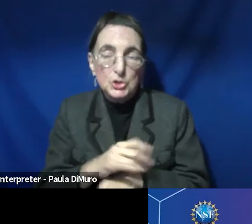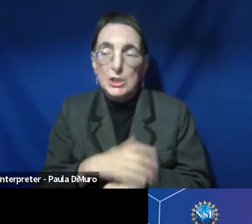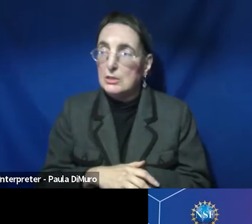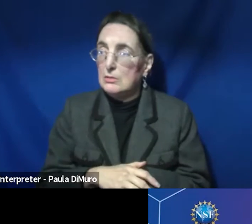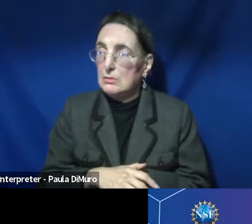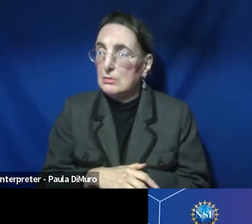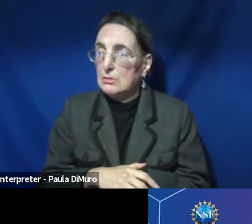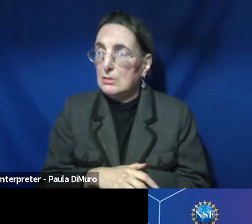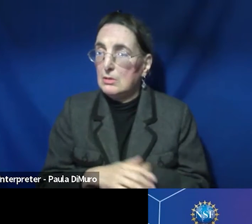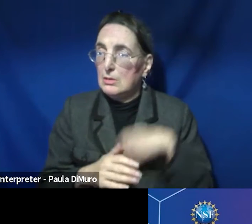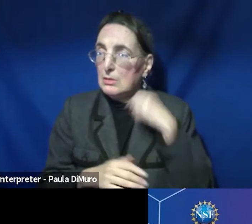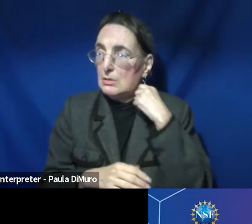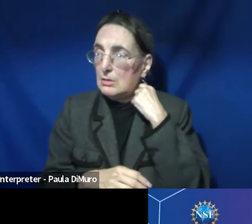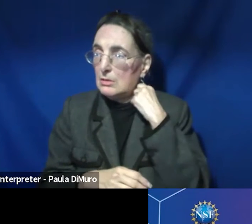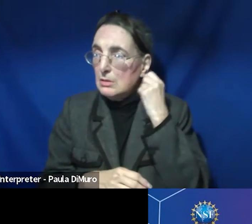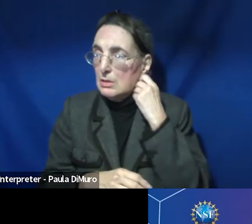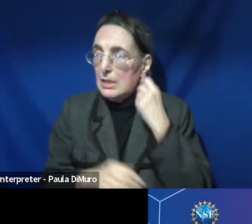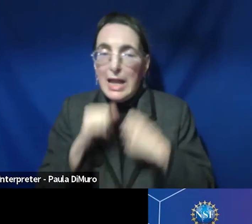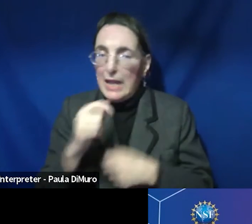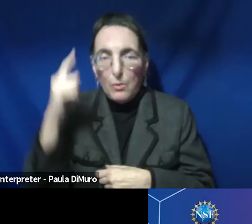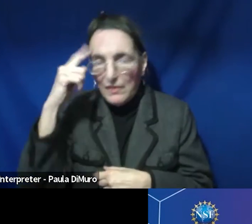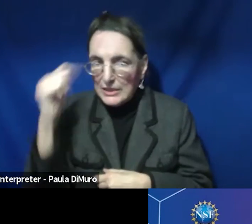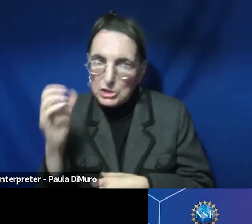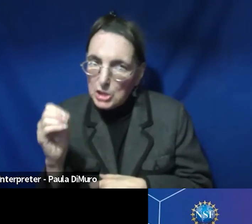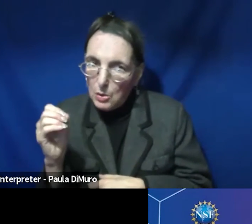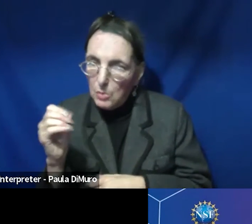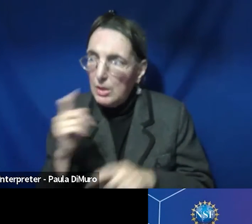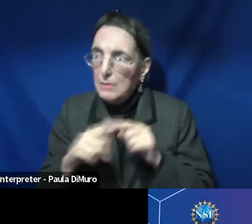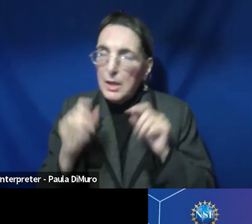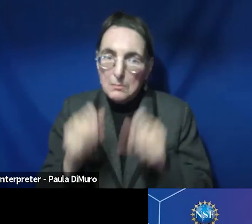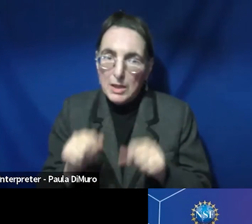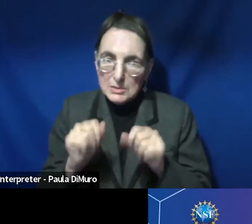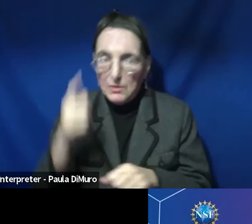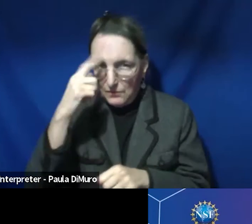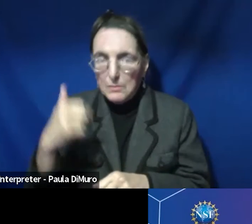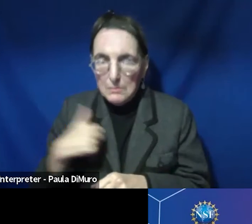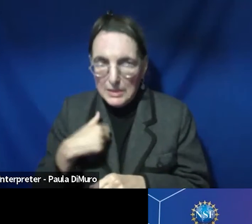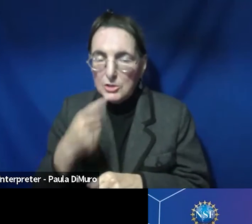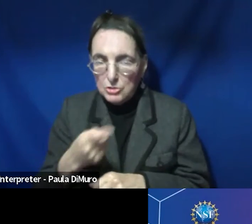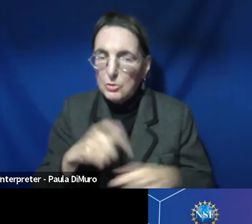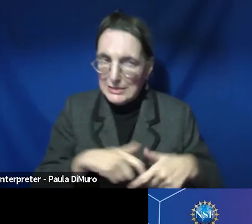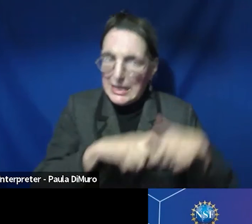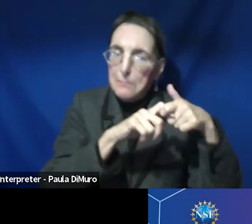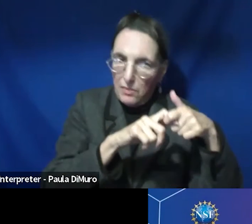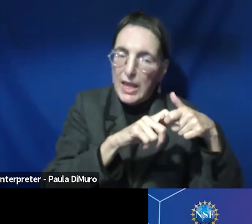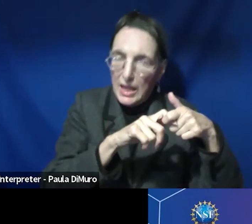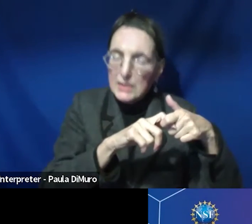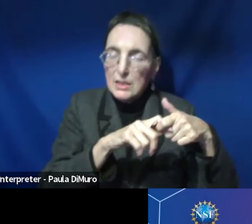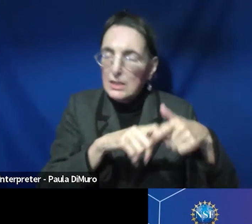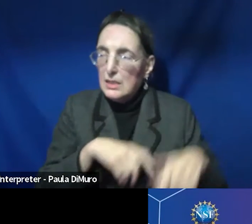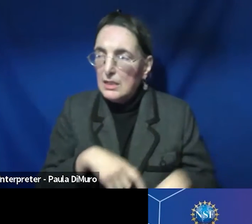But is it possible, Jeremy, for me to table that question and get back to this group?